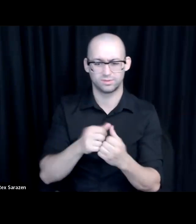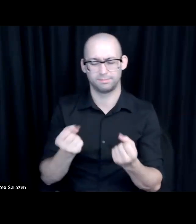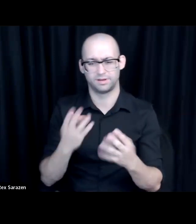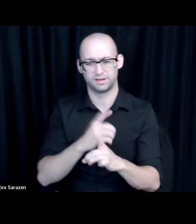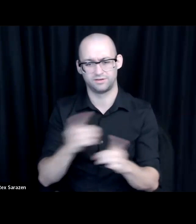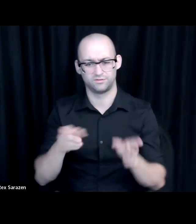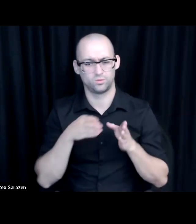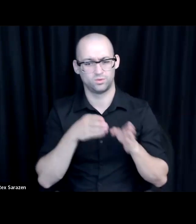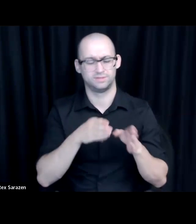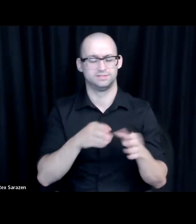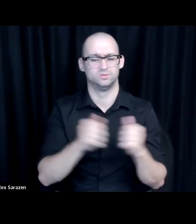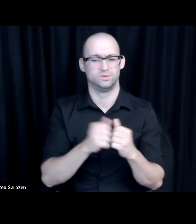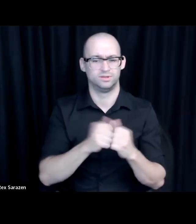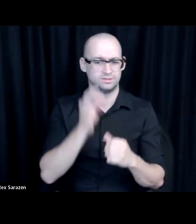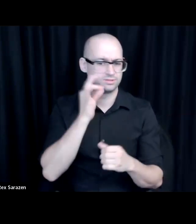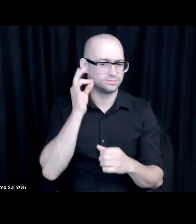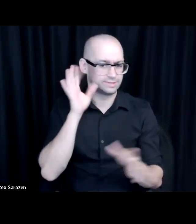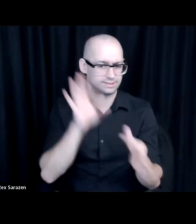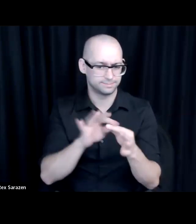has been a long-time advisor to the California Broadband Council, and